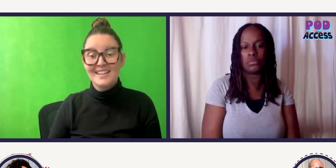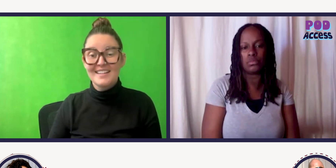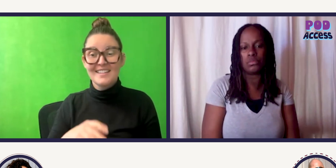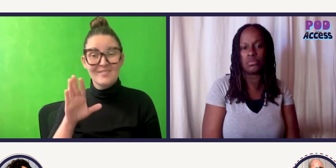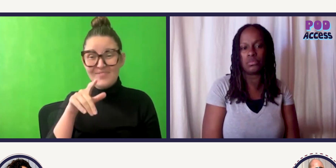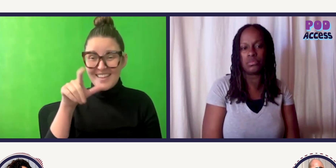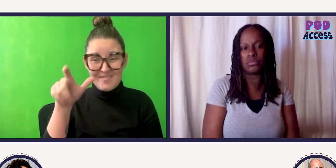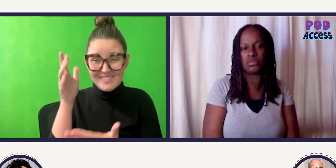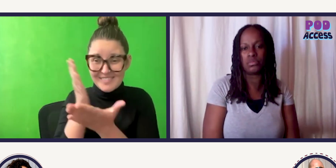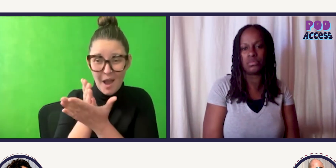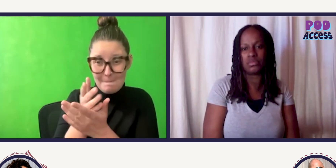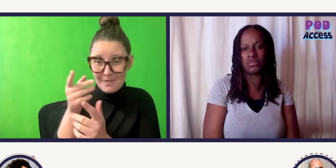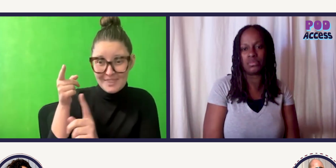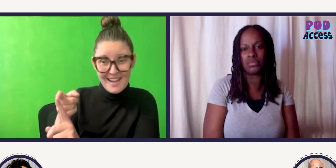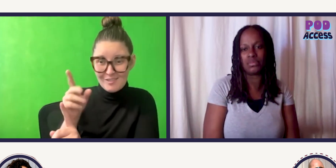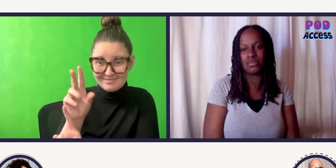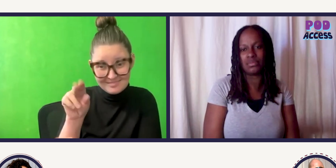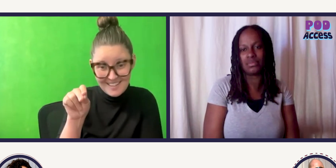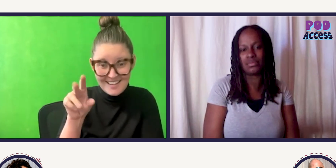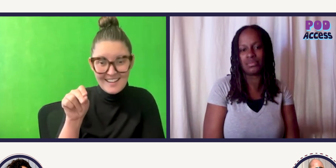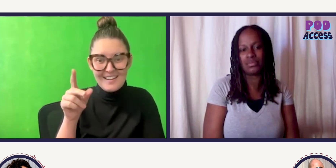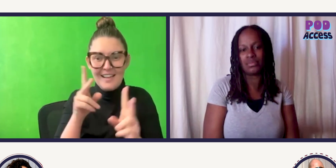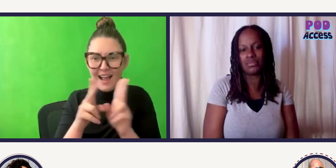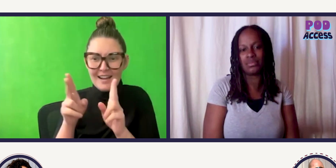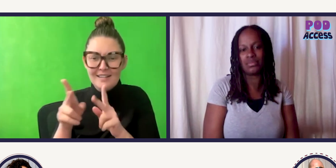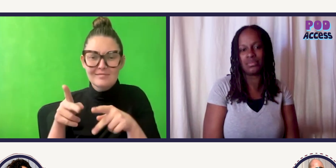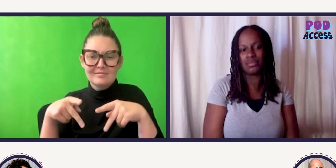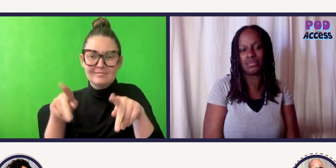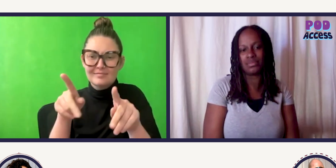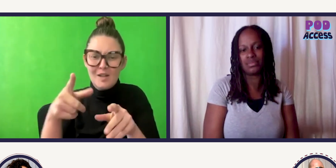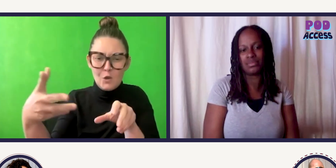You don’t have to stop there. Editing lets you include other sources, sound design,